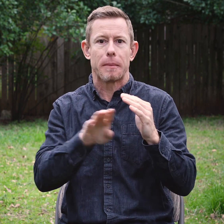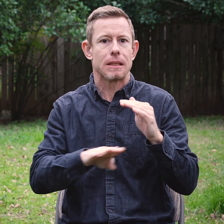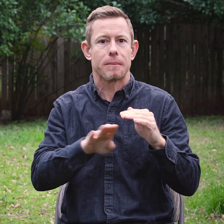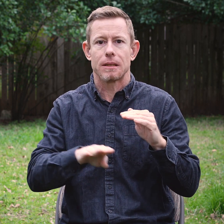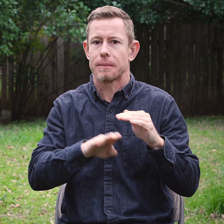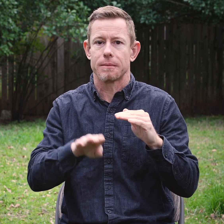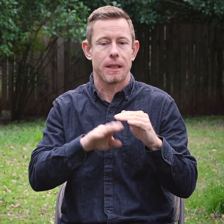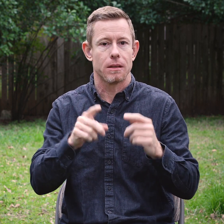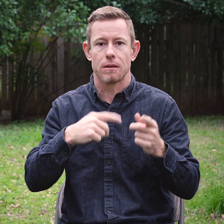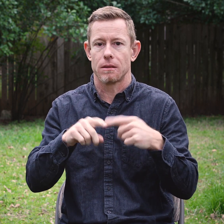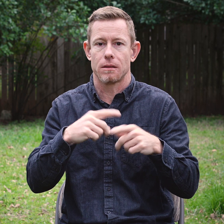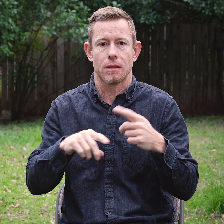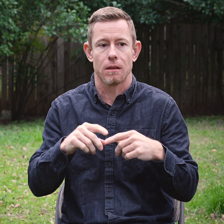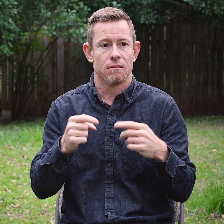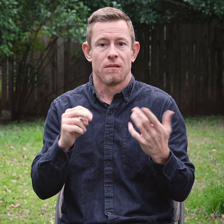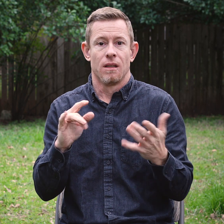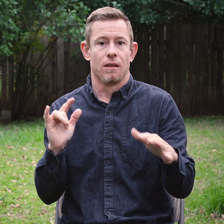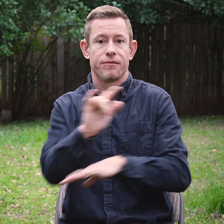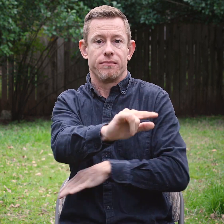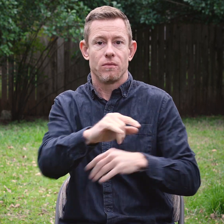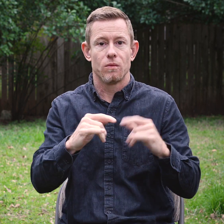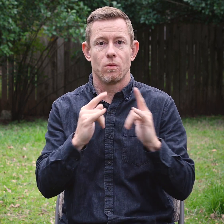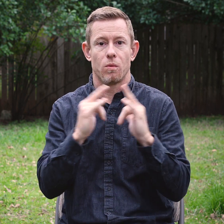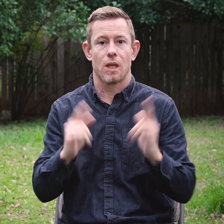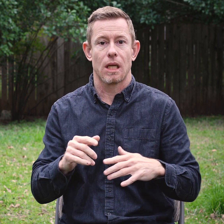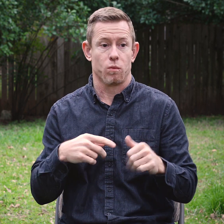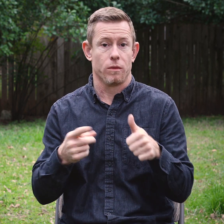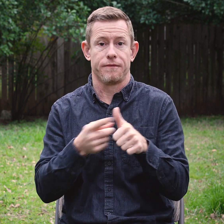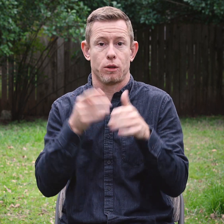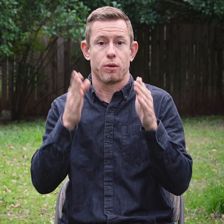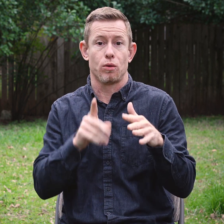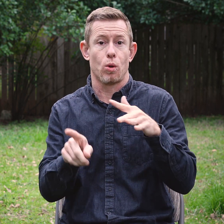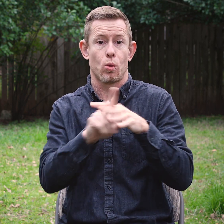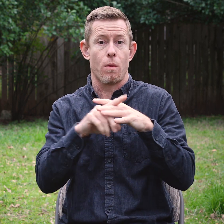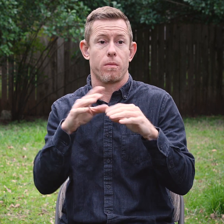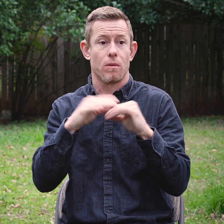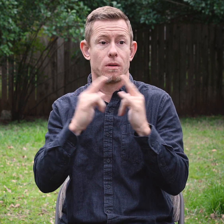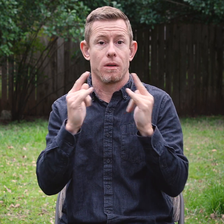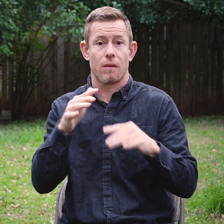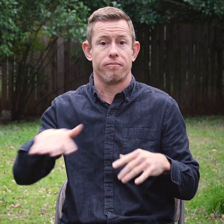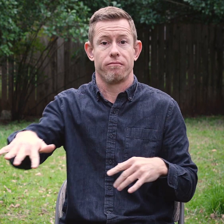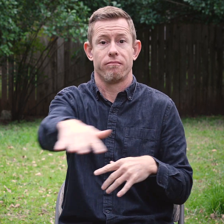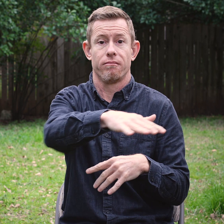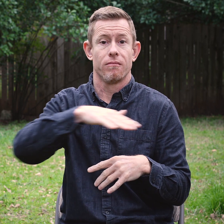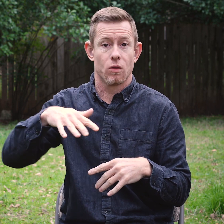I learned the basics, fingerspelling and some very basic signs. Then it was time for me to fly to camp.